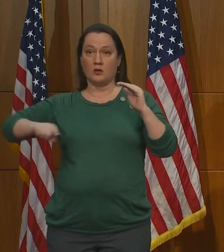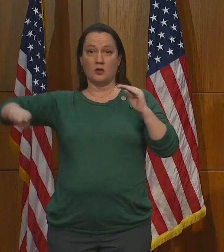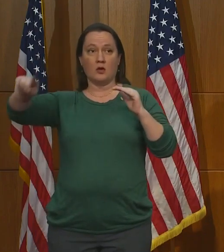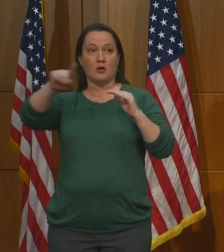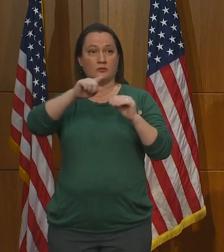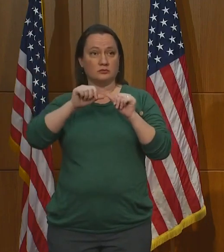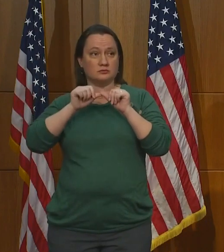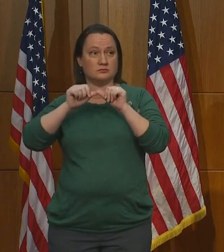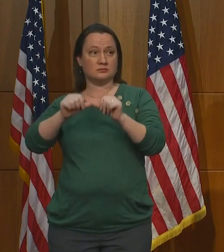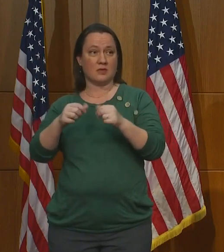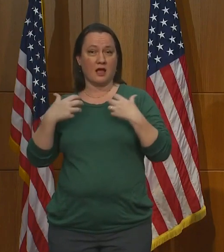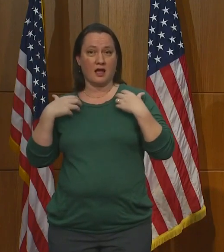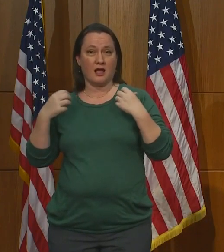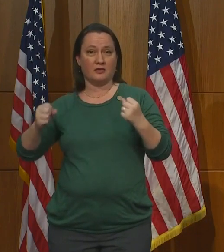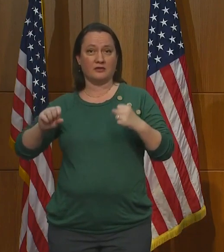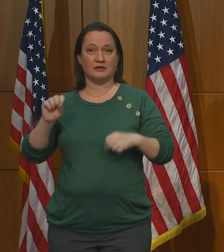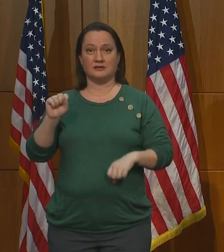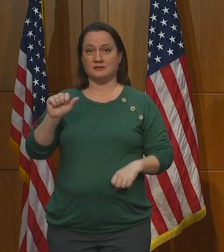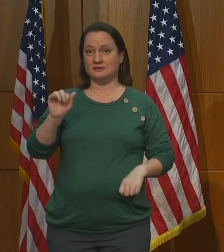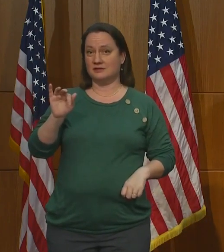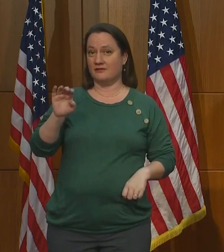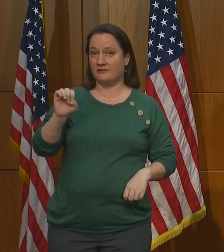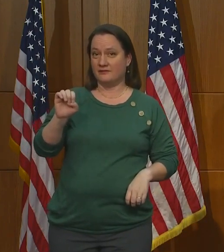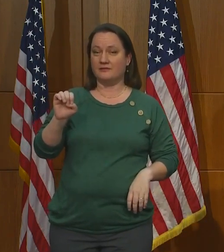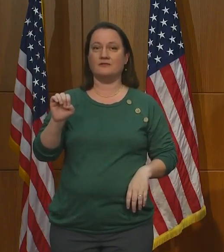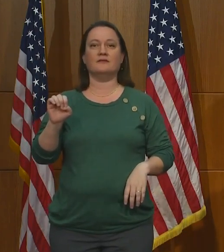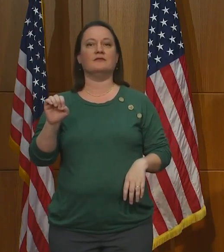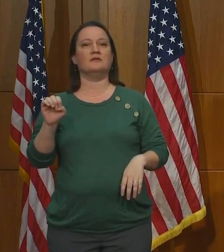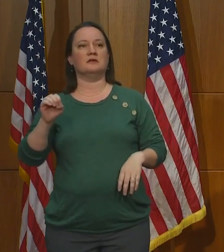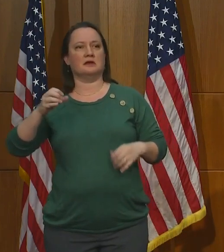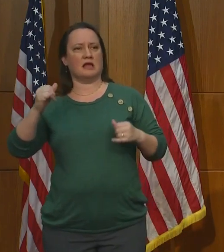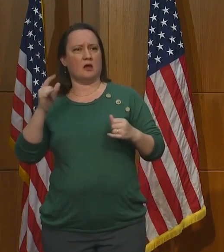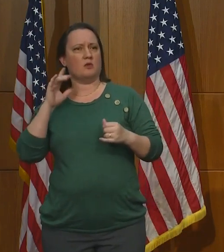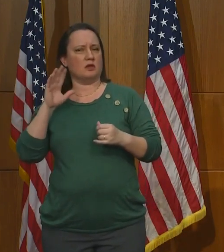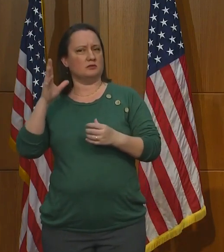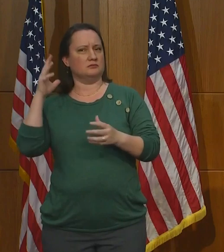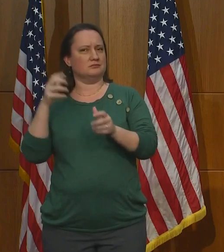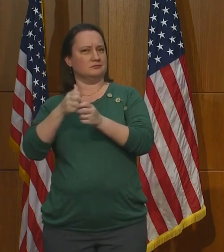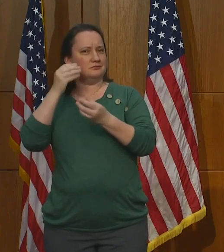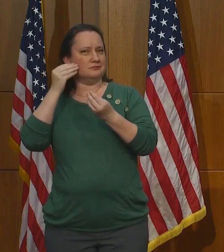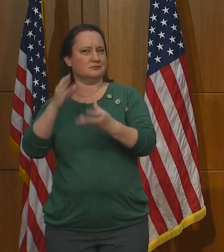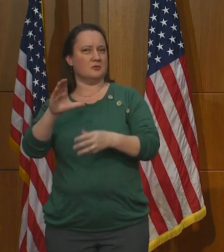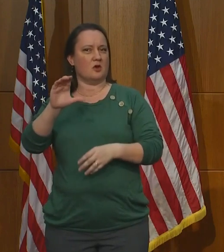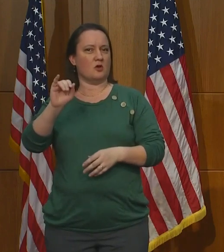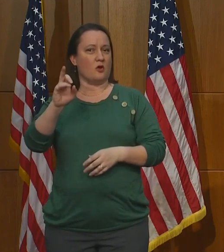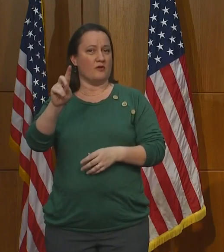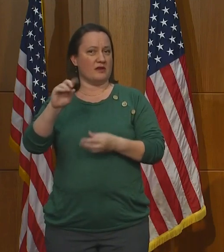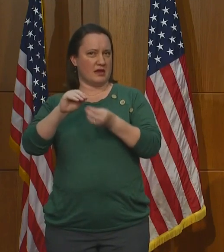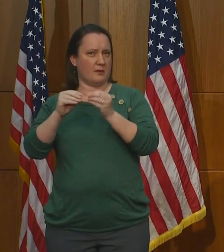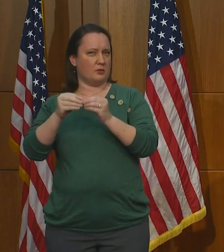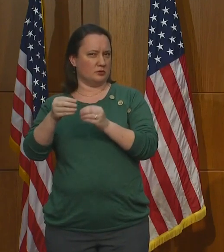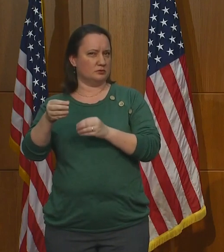YOU. I HOPE THAT ALL OF YOU ARE STAYING HEALTHY AND SAFE I'LL